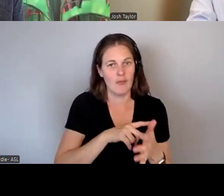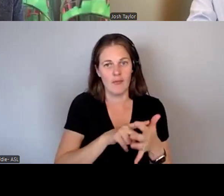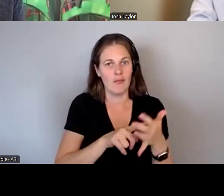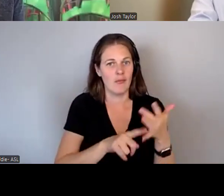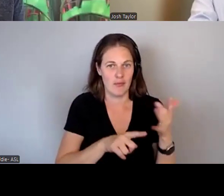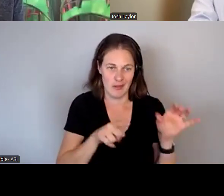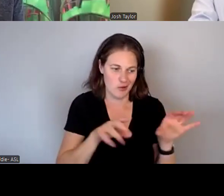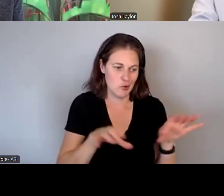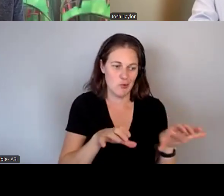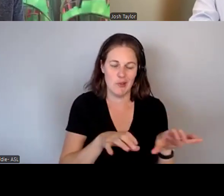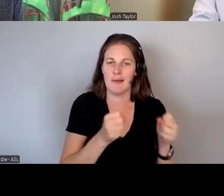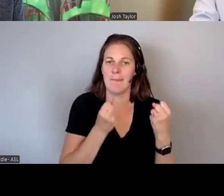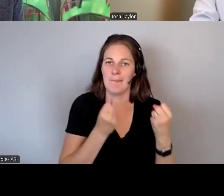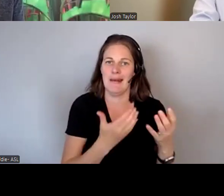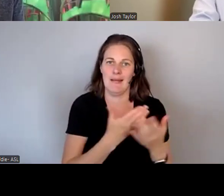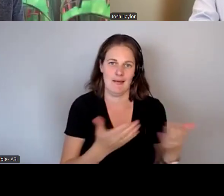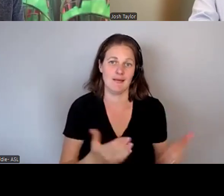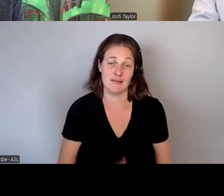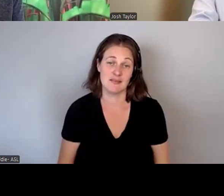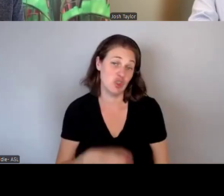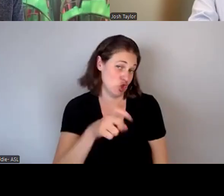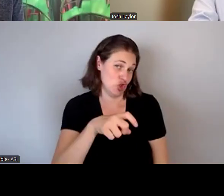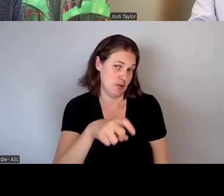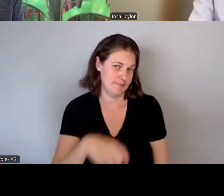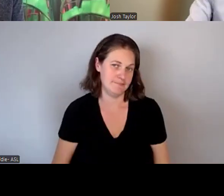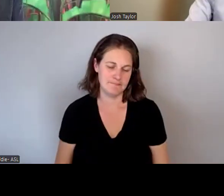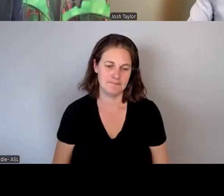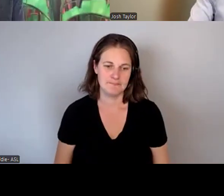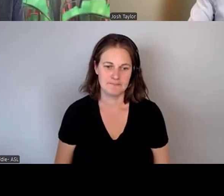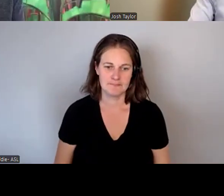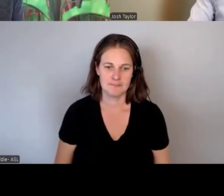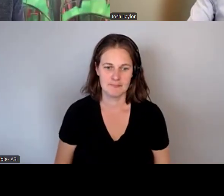They should be, anyway, so. Great. Josh or Aliza?